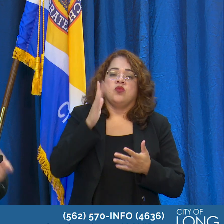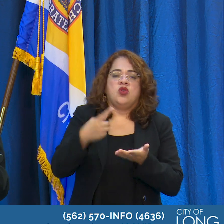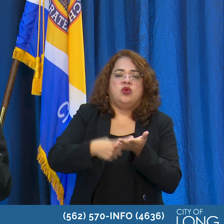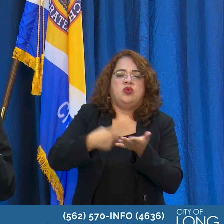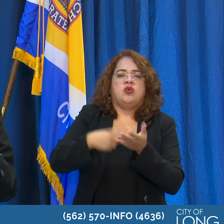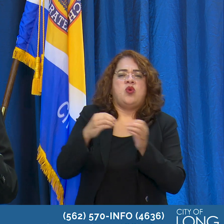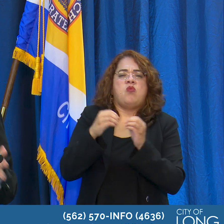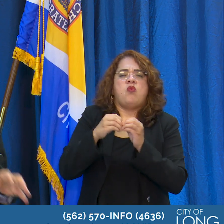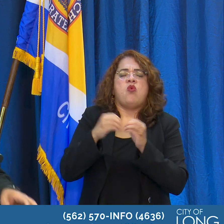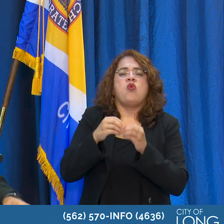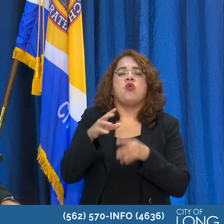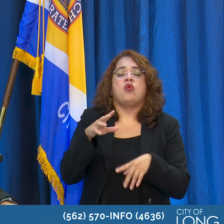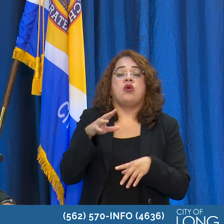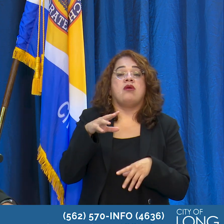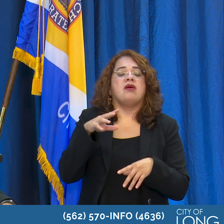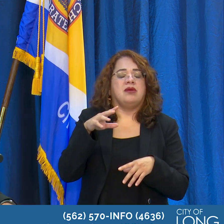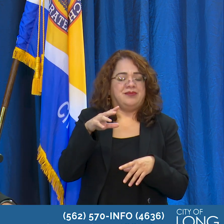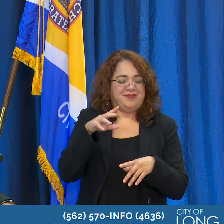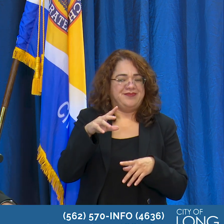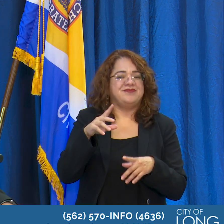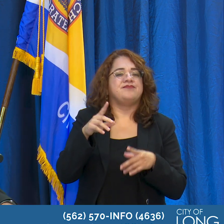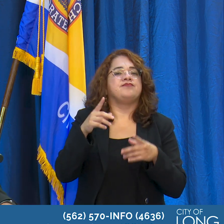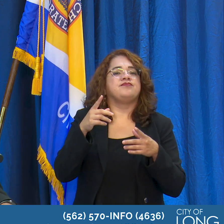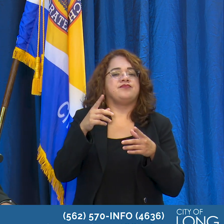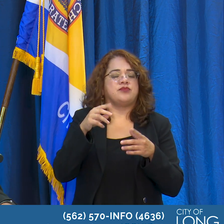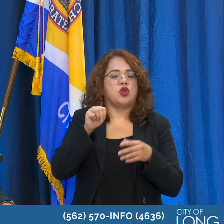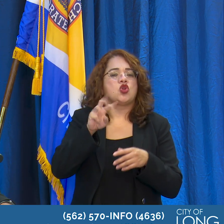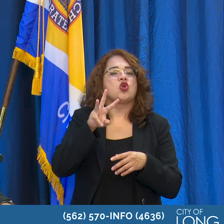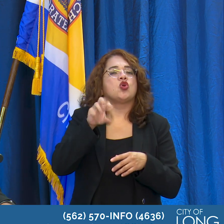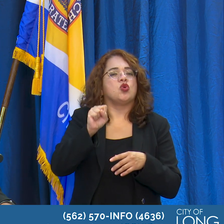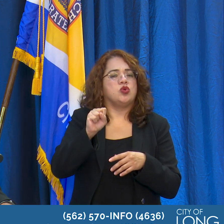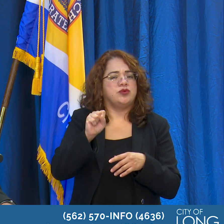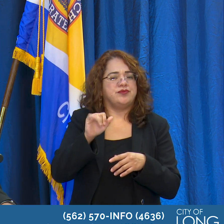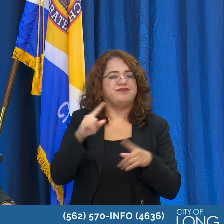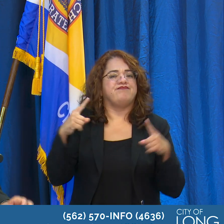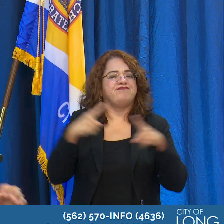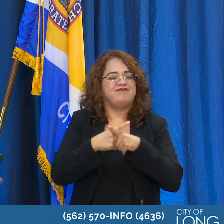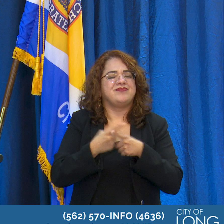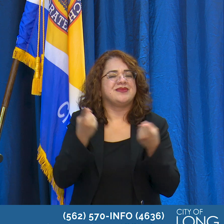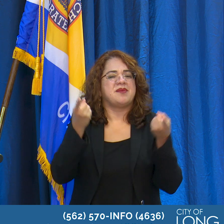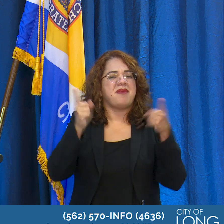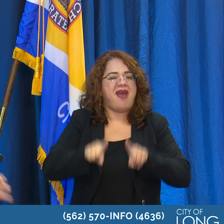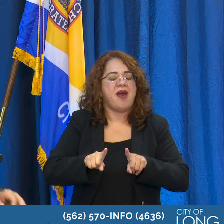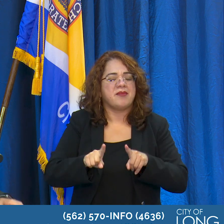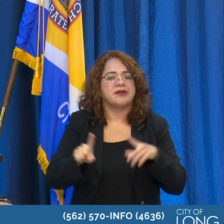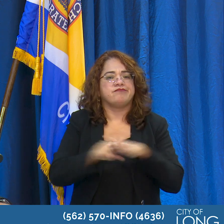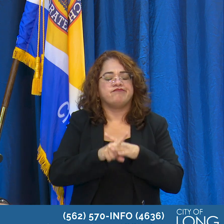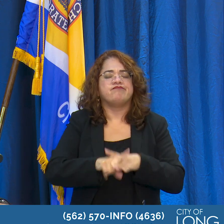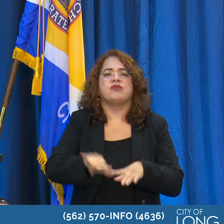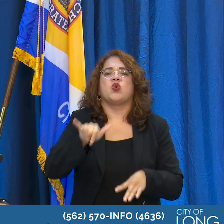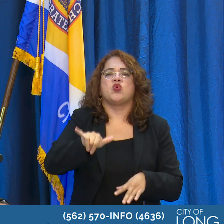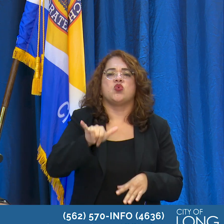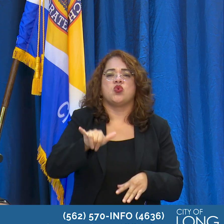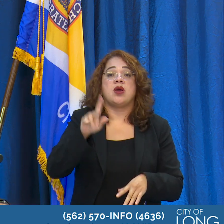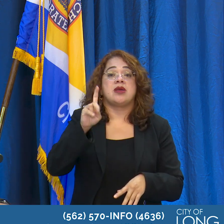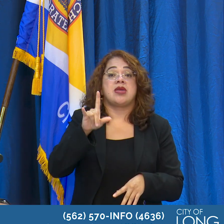there has been some issues at the state level around laboratory reporting and so they are updating that information and so we have,